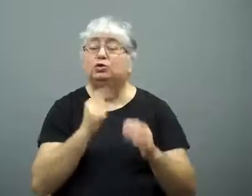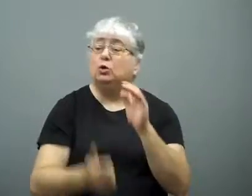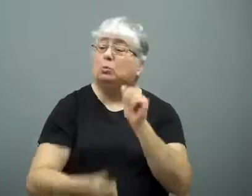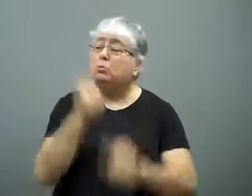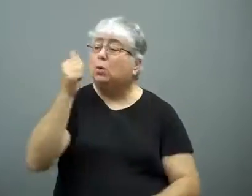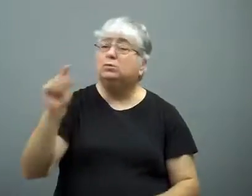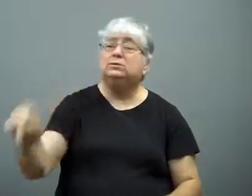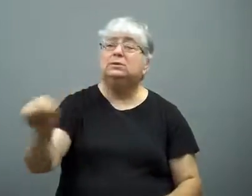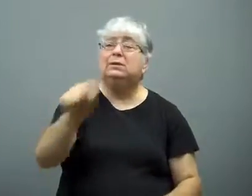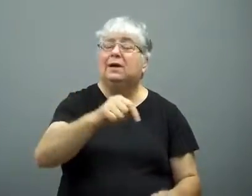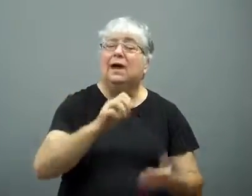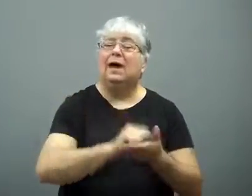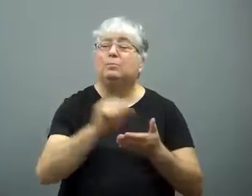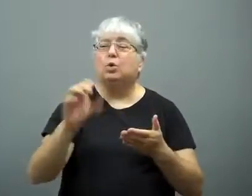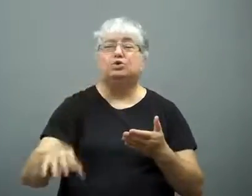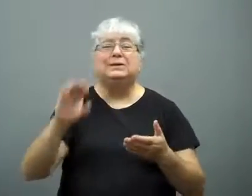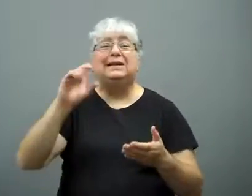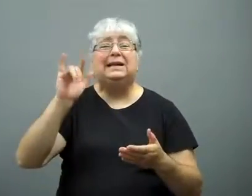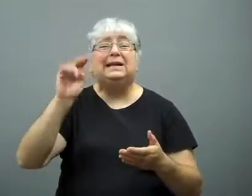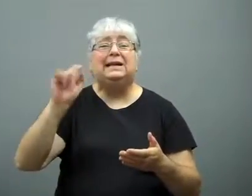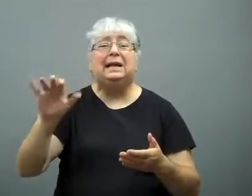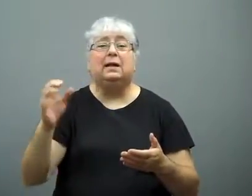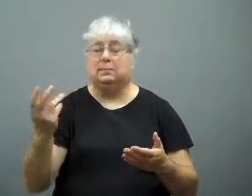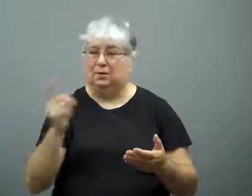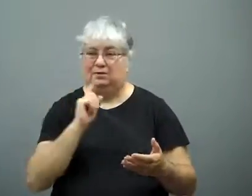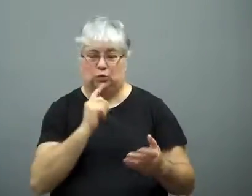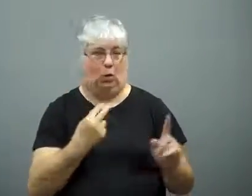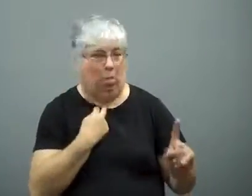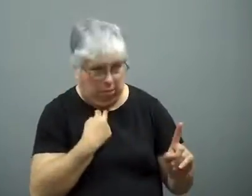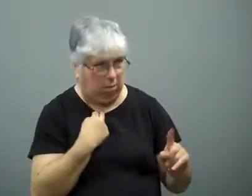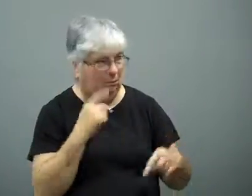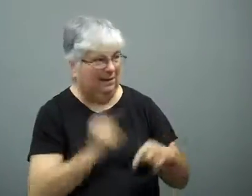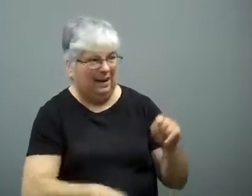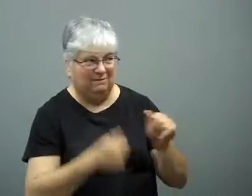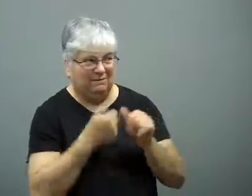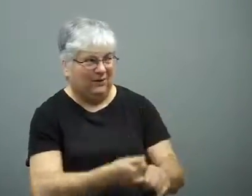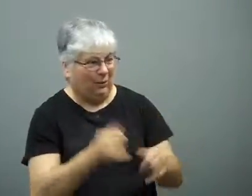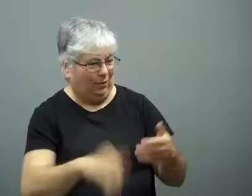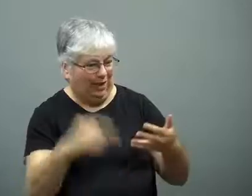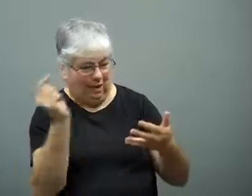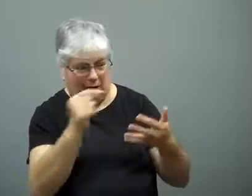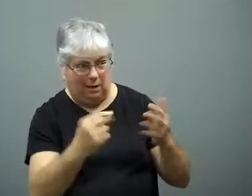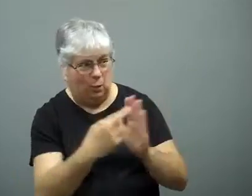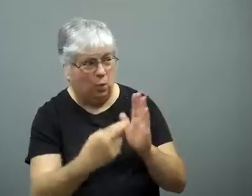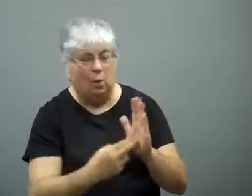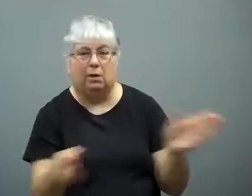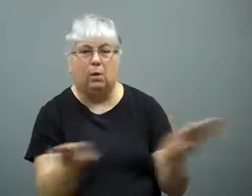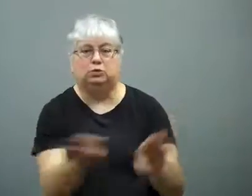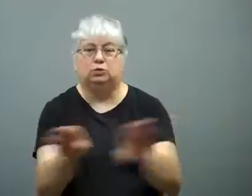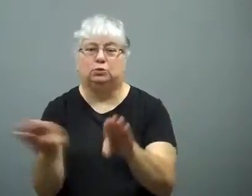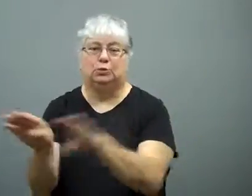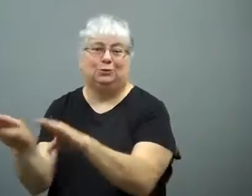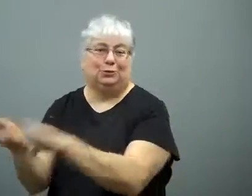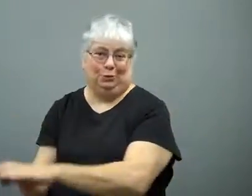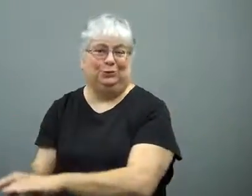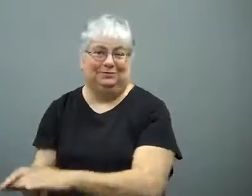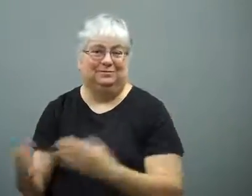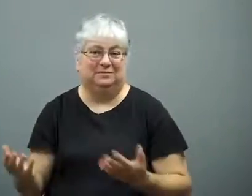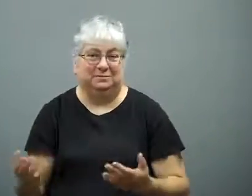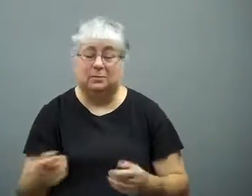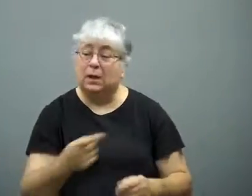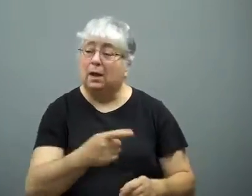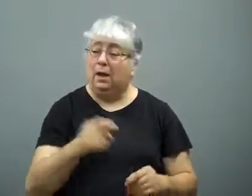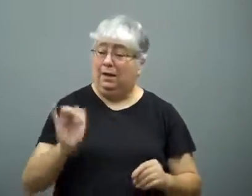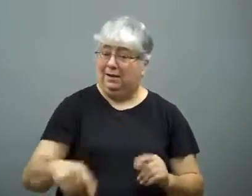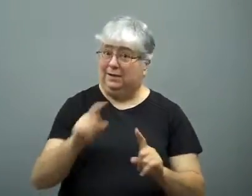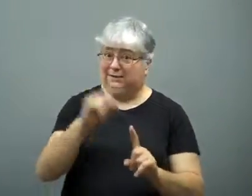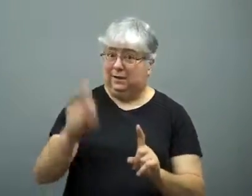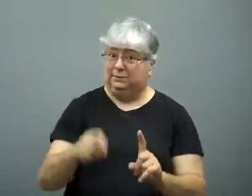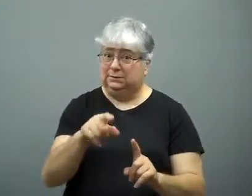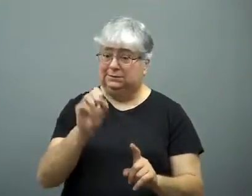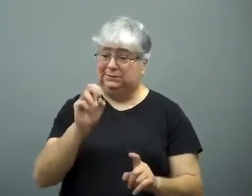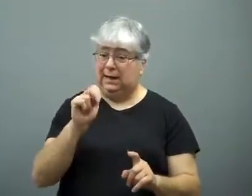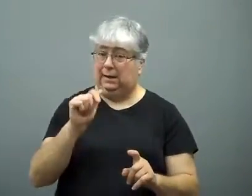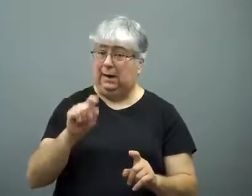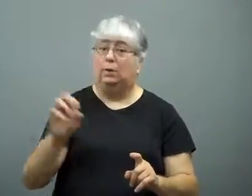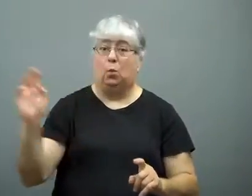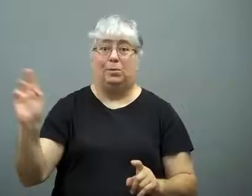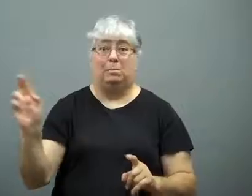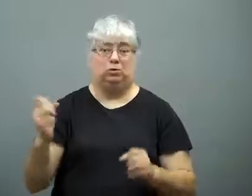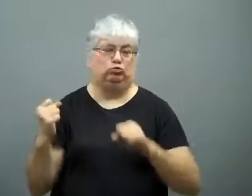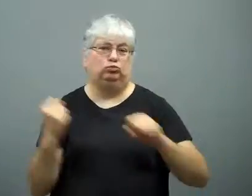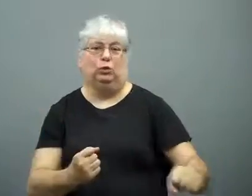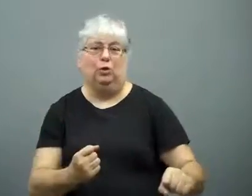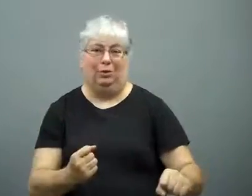that most clinics would not be able to accomodate, and force them to shut down.